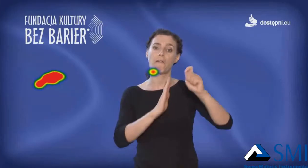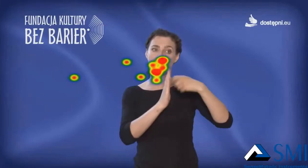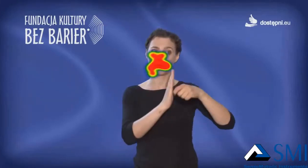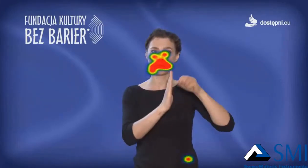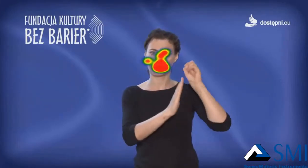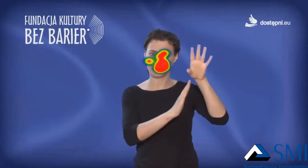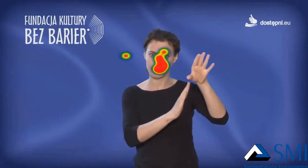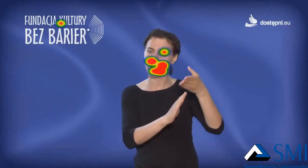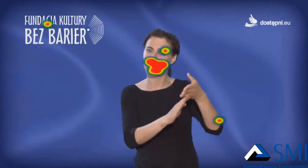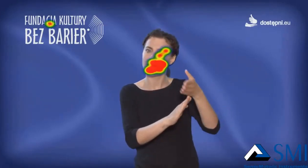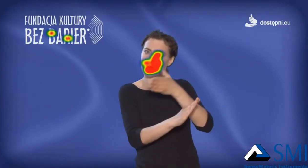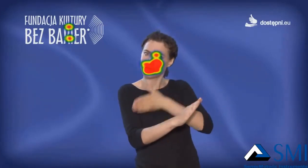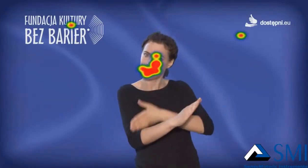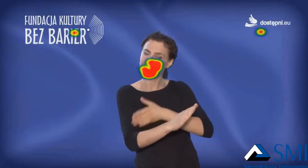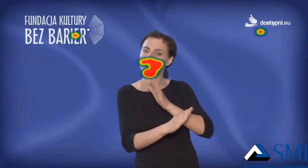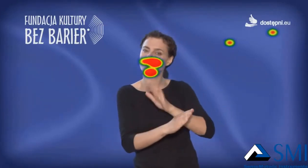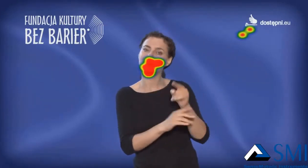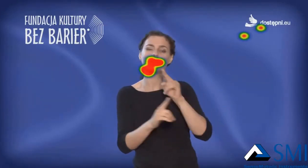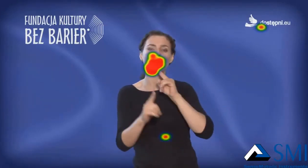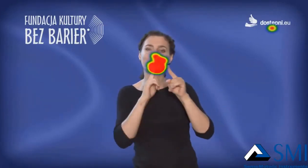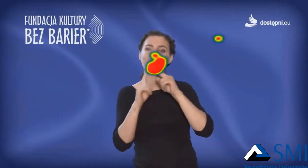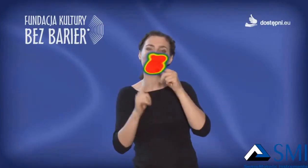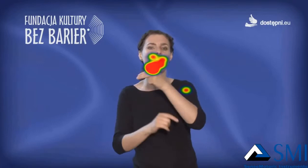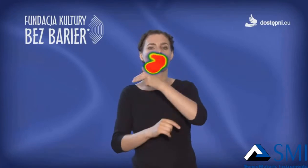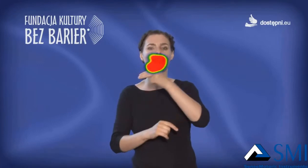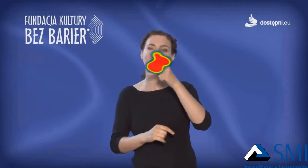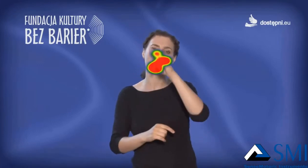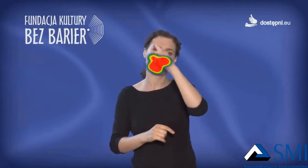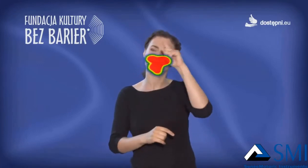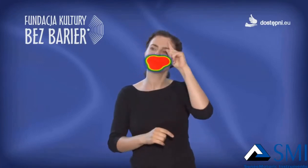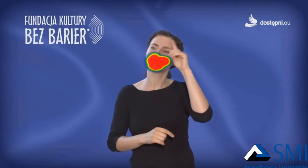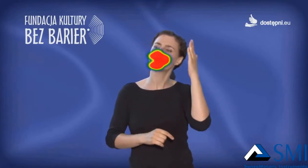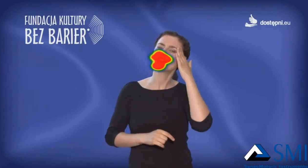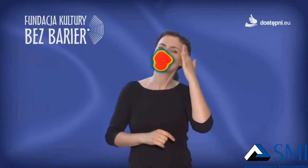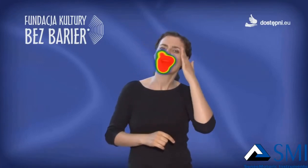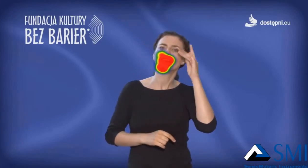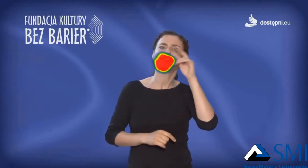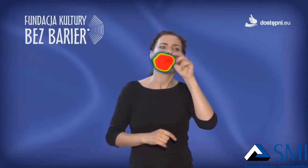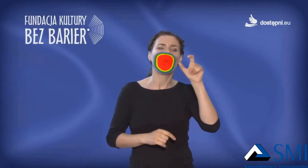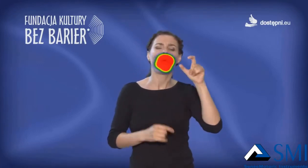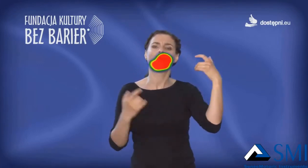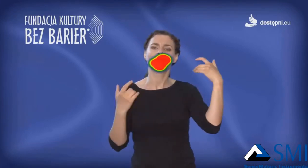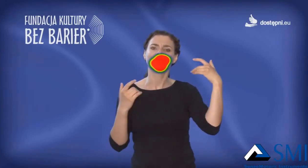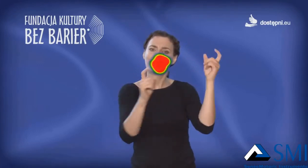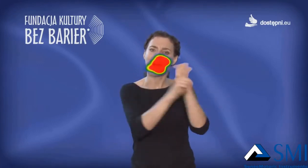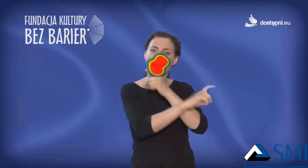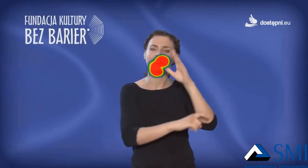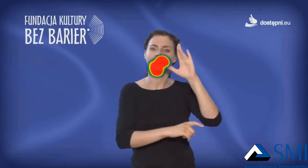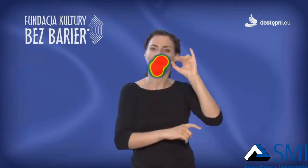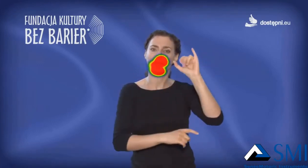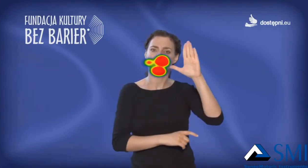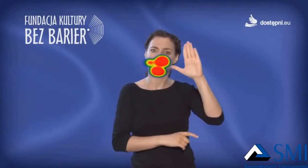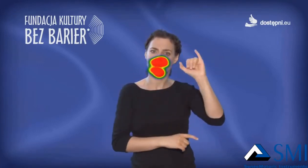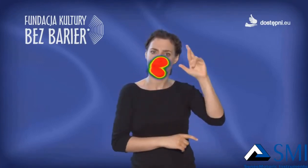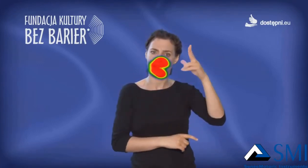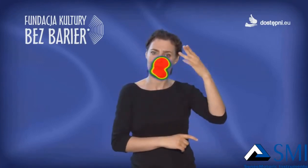The area, which subjects watched mainly, was not, as it might seem, chest area, where it is good to see interepreter’s gesticulation.